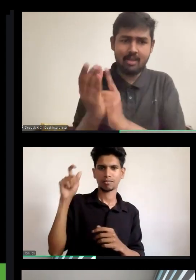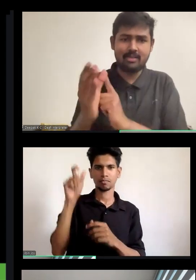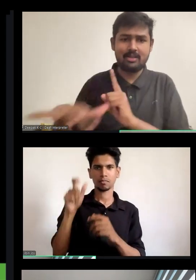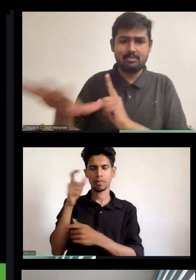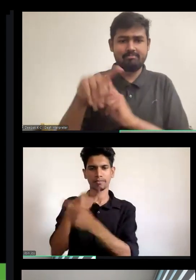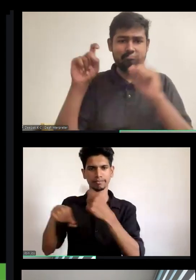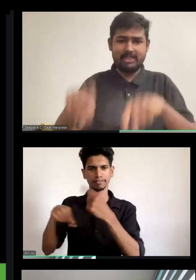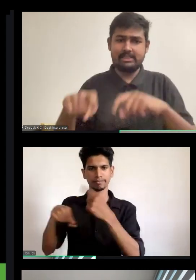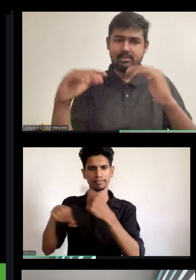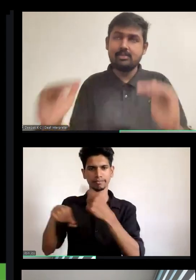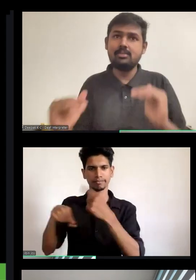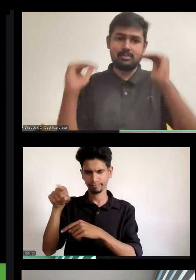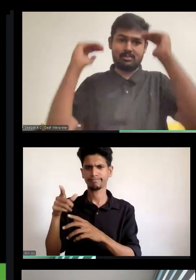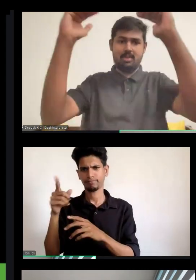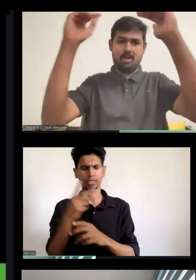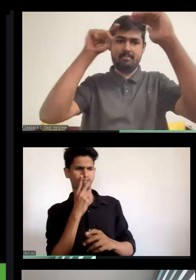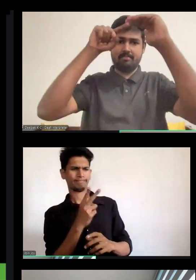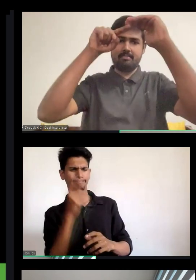Instead of being siloed and invisible.